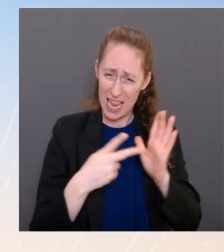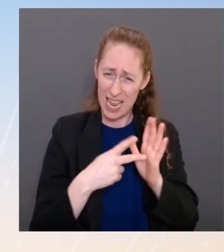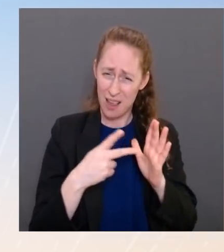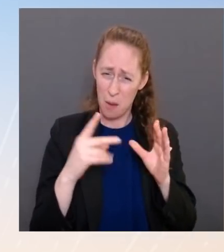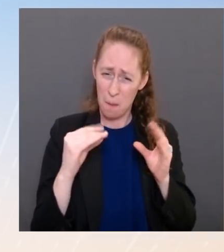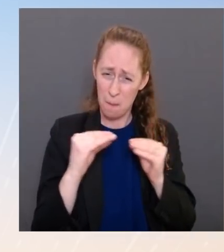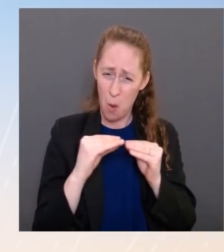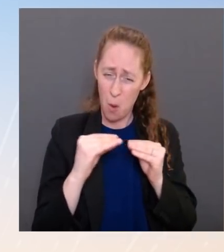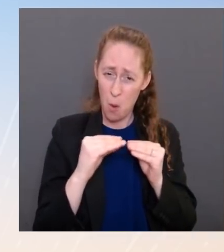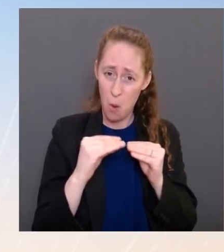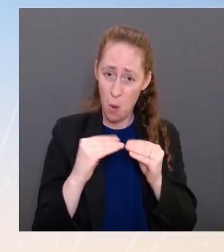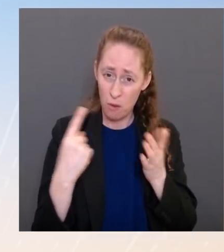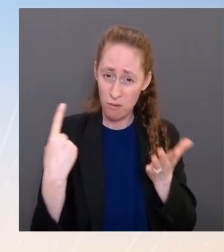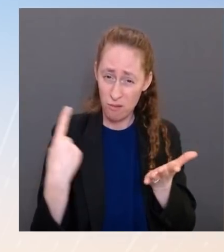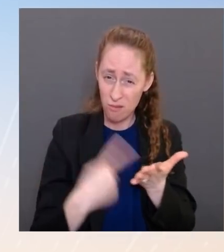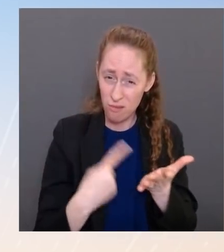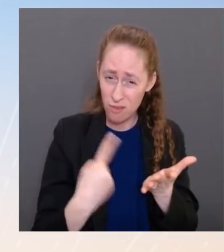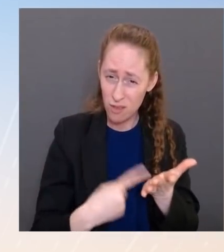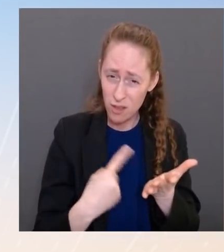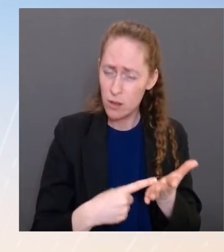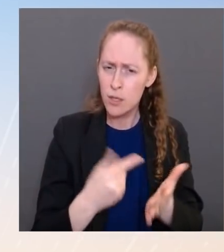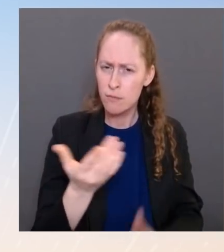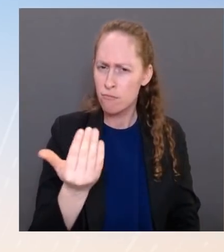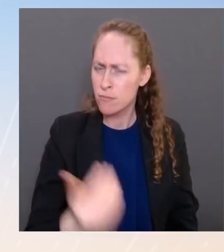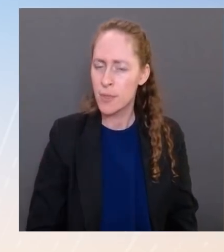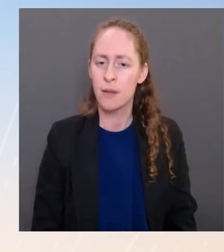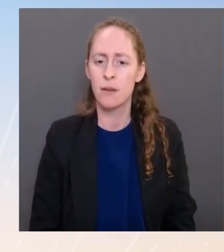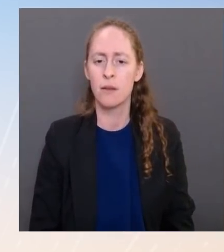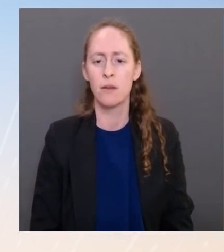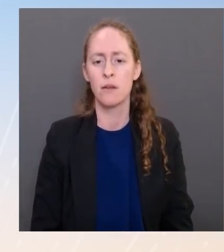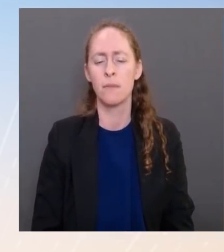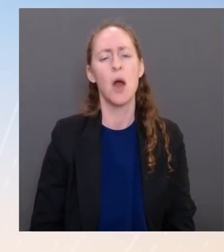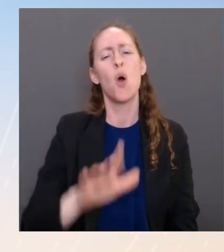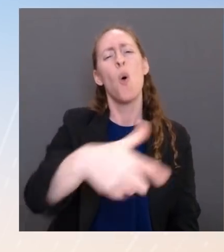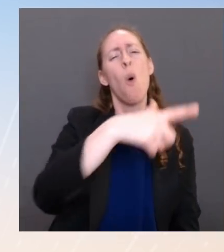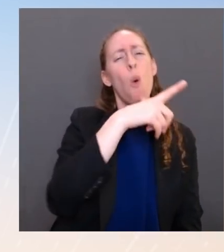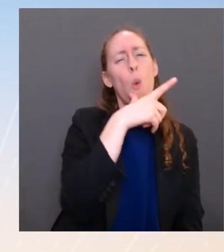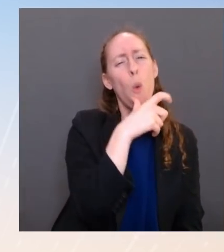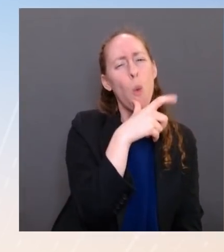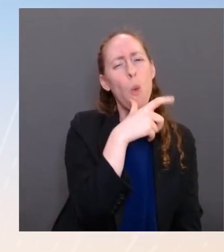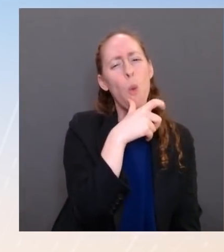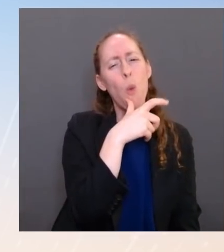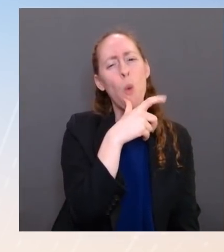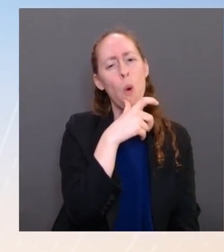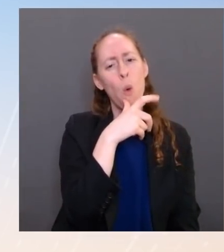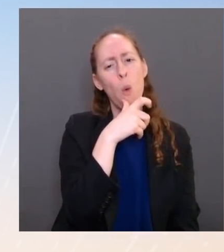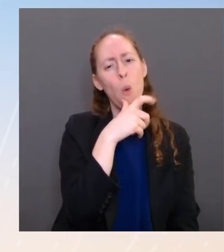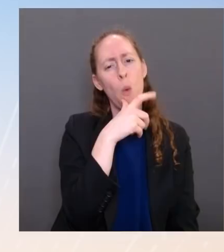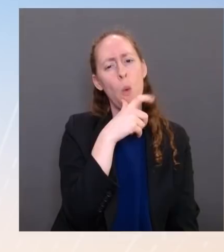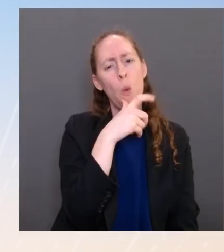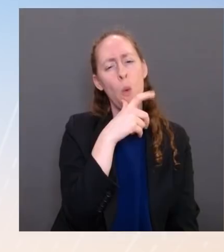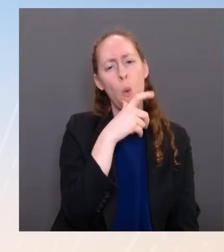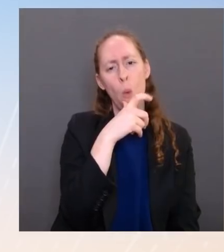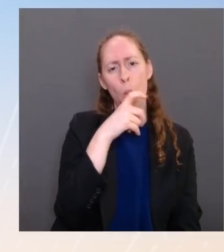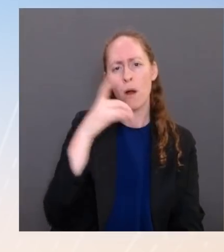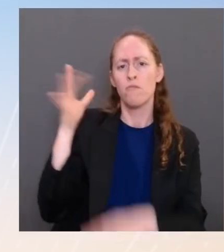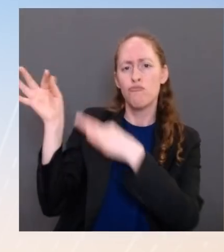been more deliberate in who he's talking with -- abortion advocates or pro-lifers, pro-choicers?